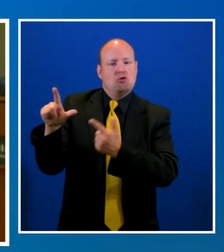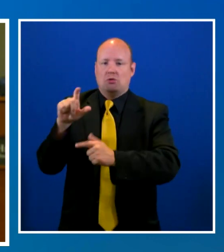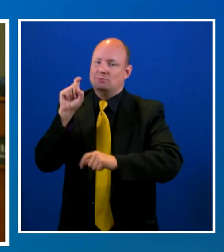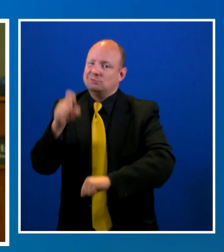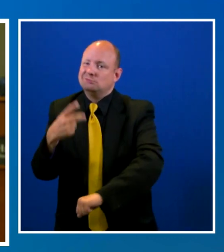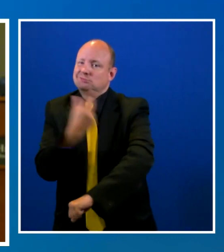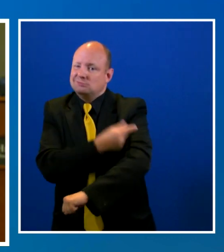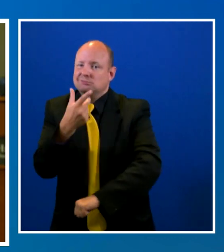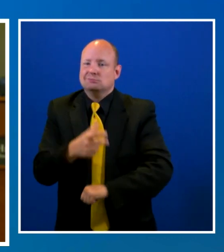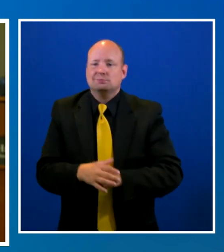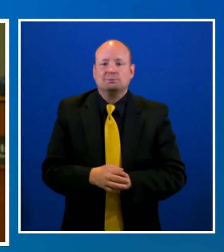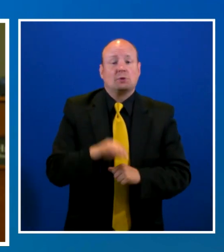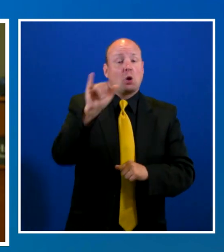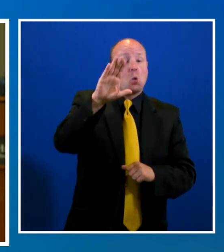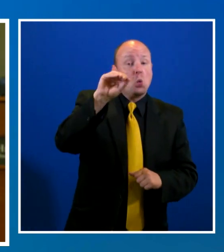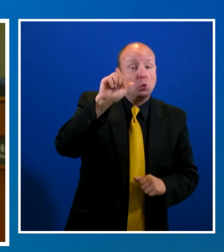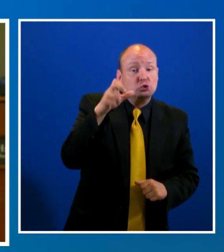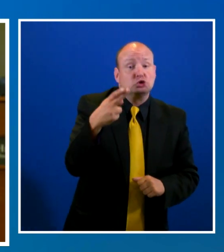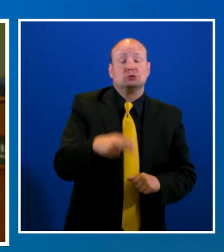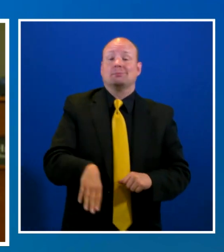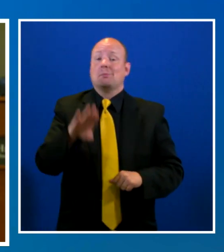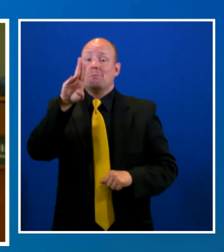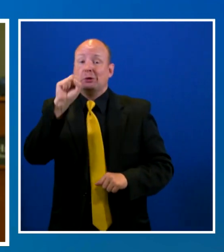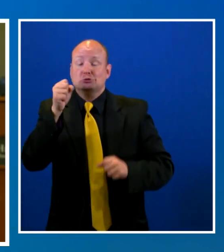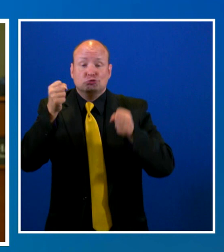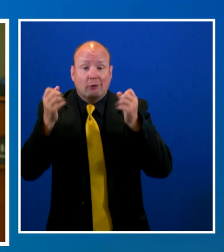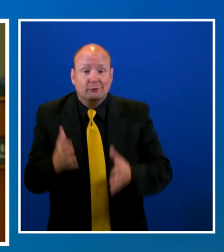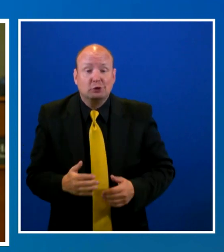school volunteers and others working in school facilities